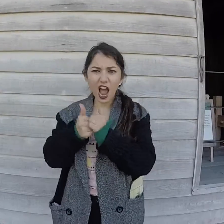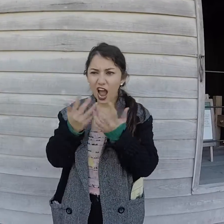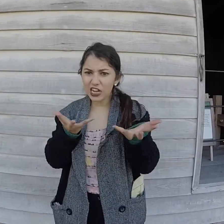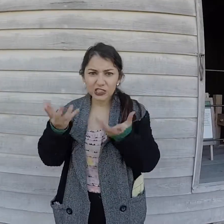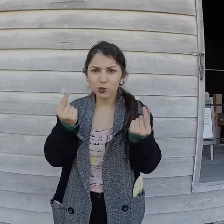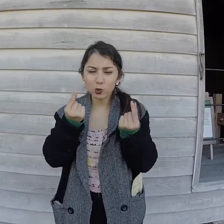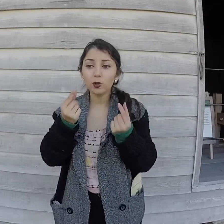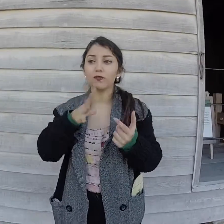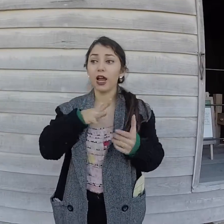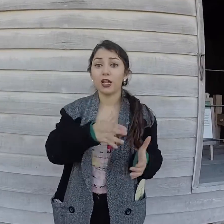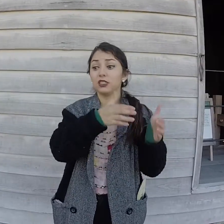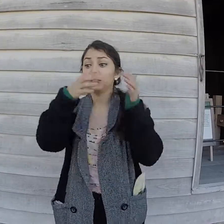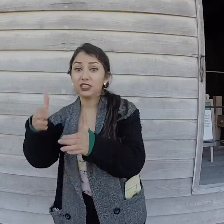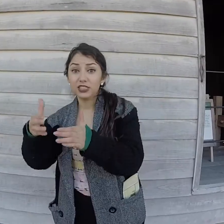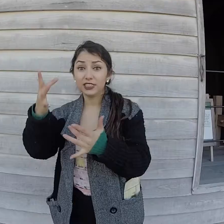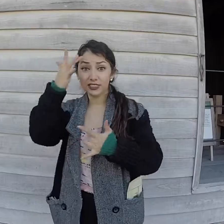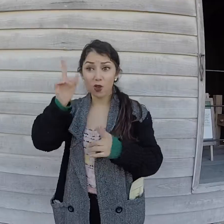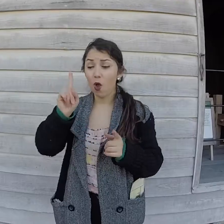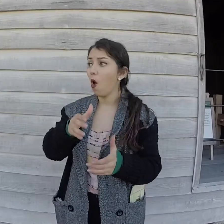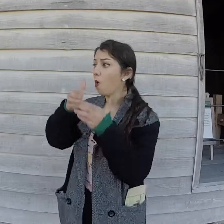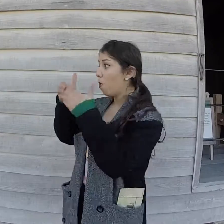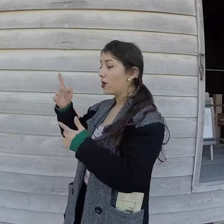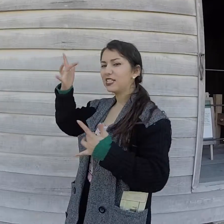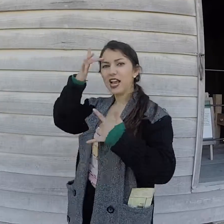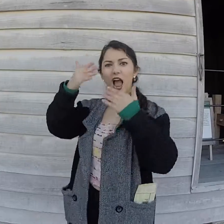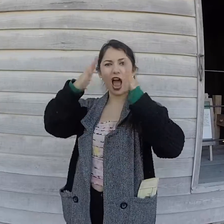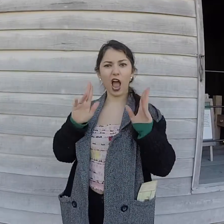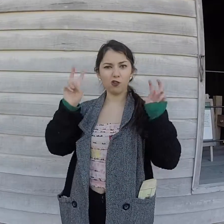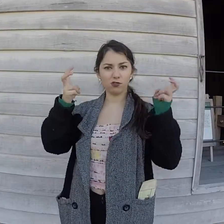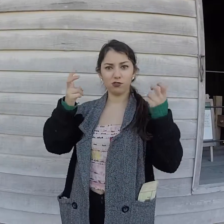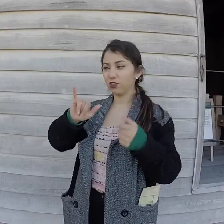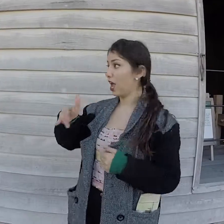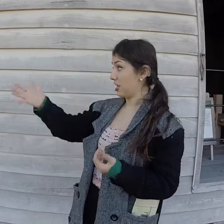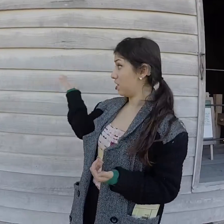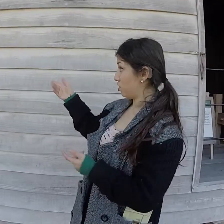what they would do is taking them to the "Sick House" like this one, here